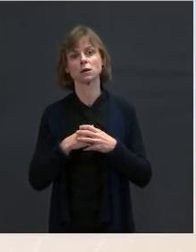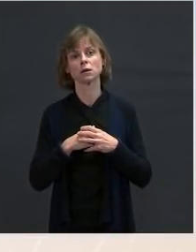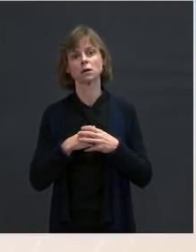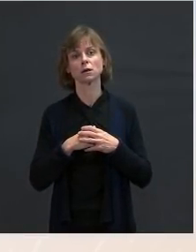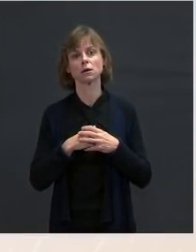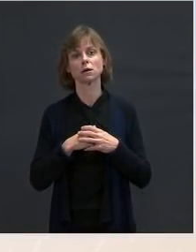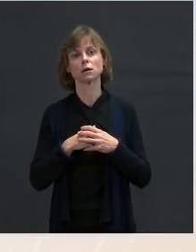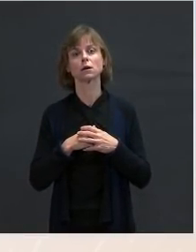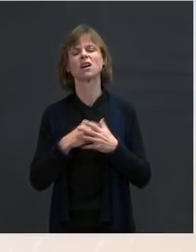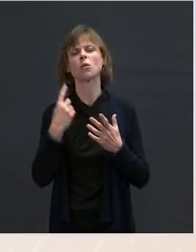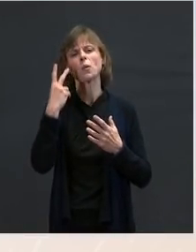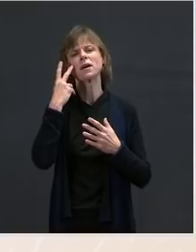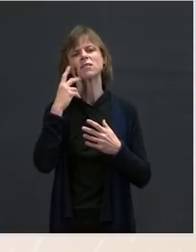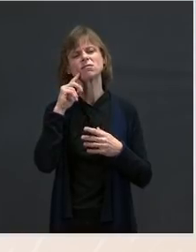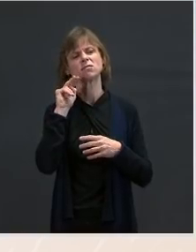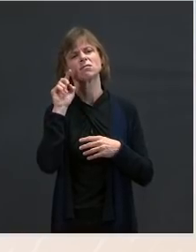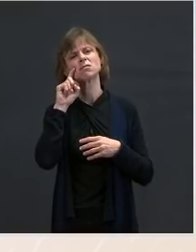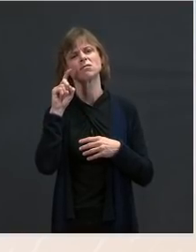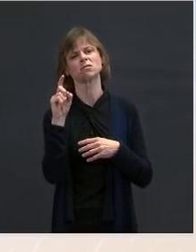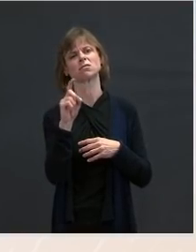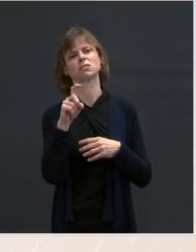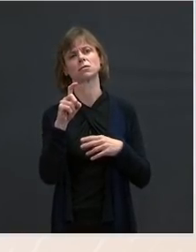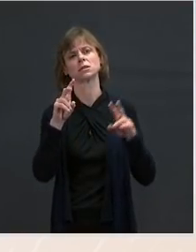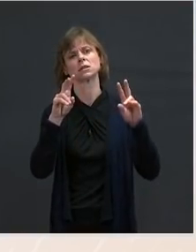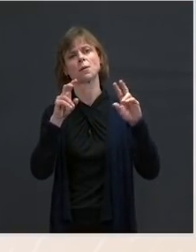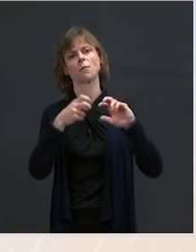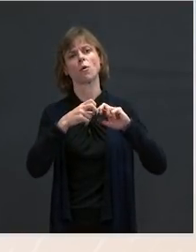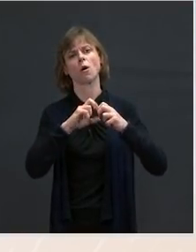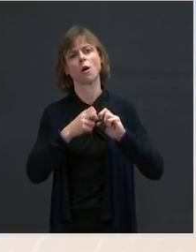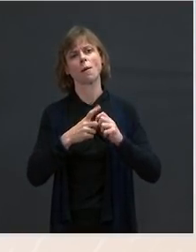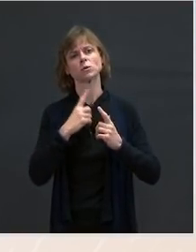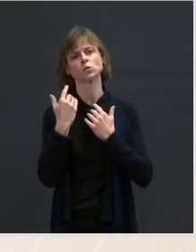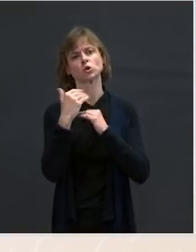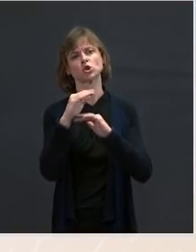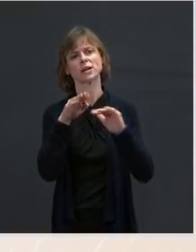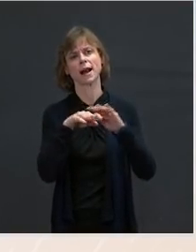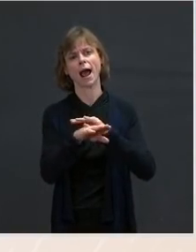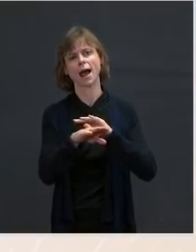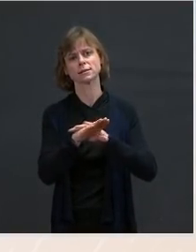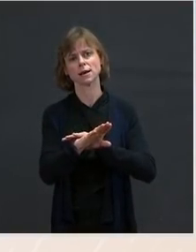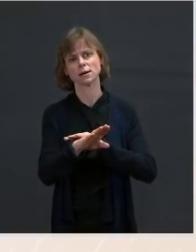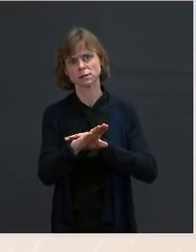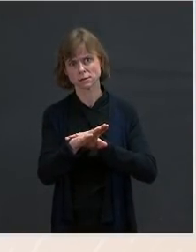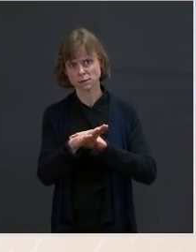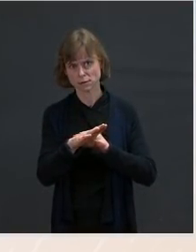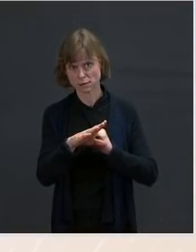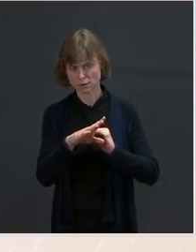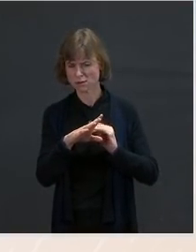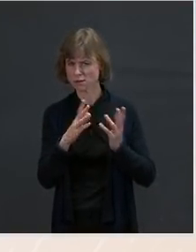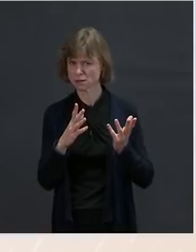We've seen some issues with regard to Iran restricting access to nuclear inspectors. And I was curious for how this works